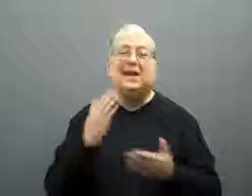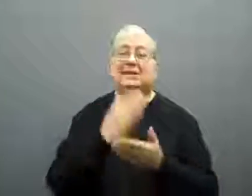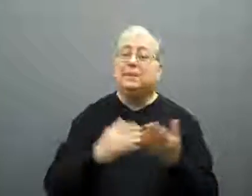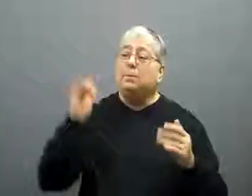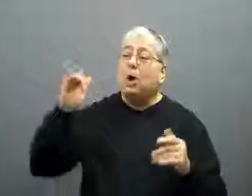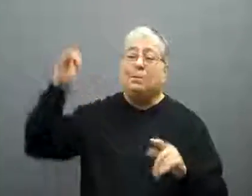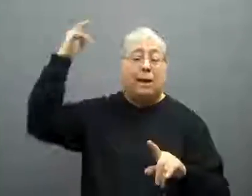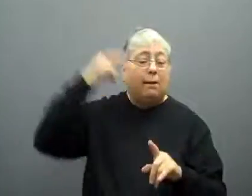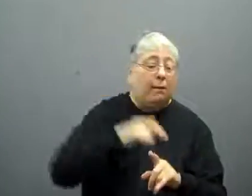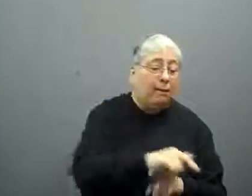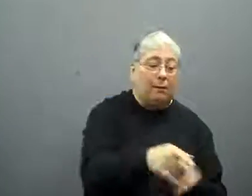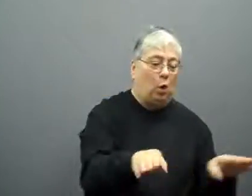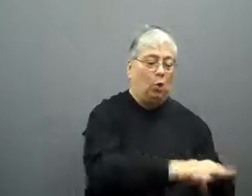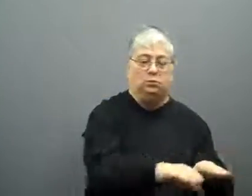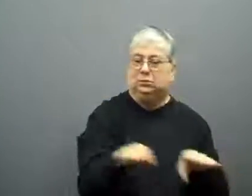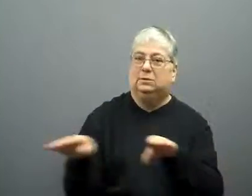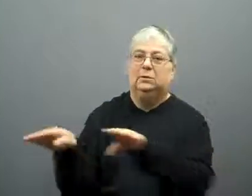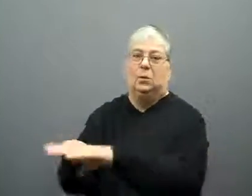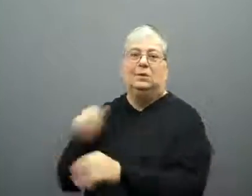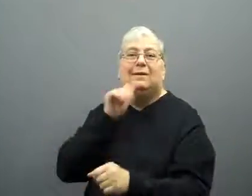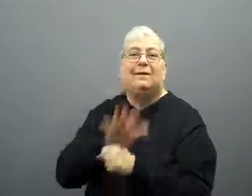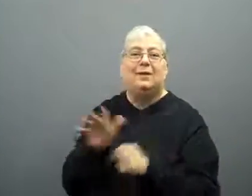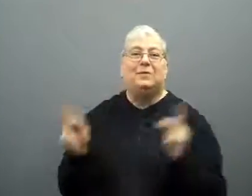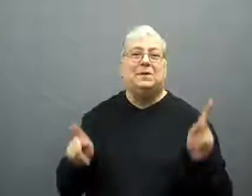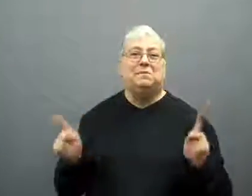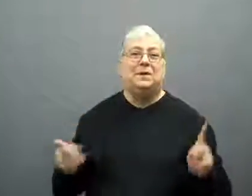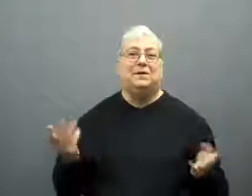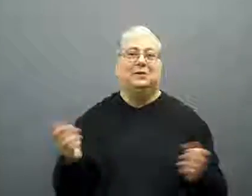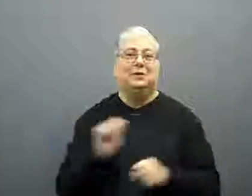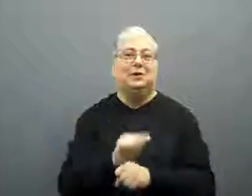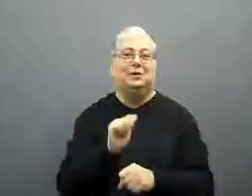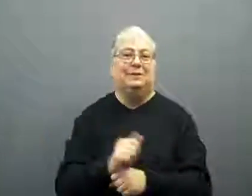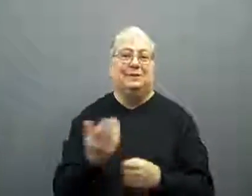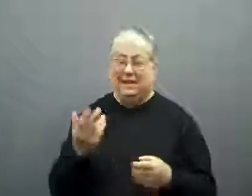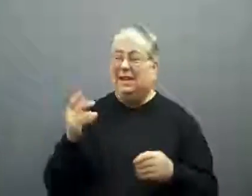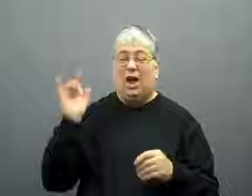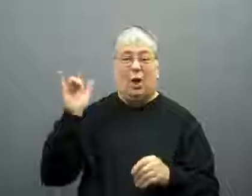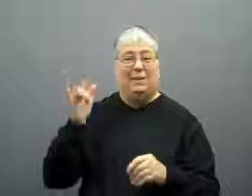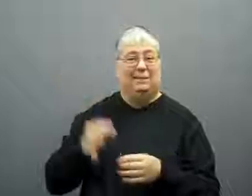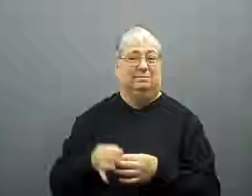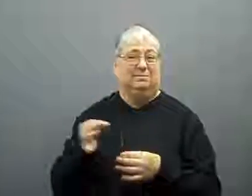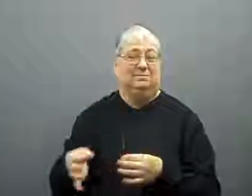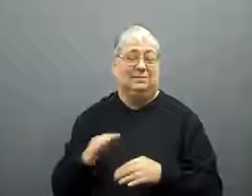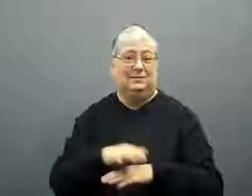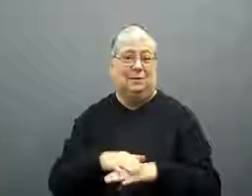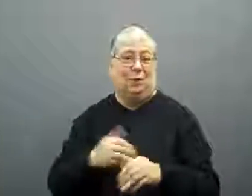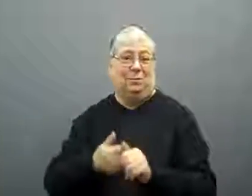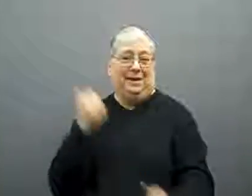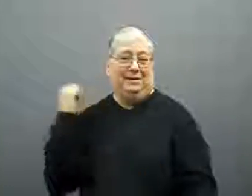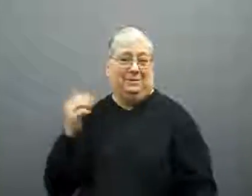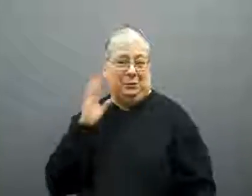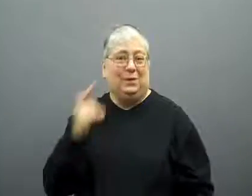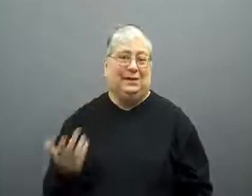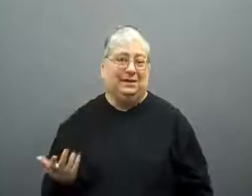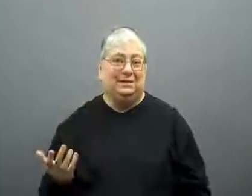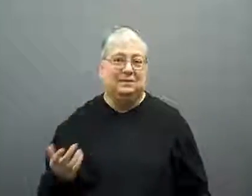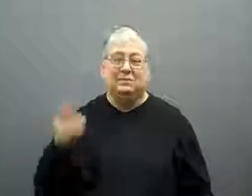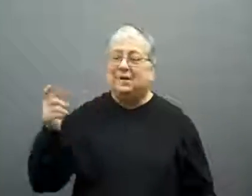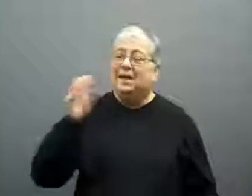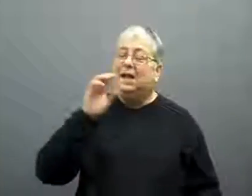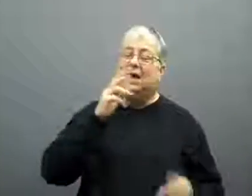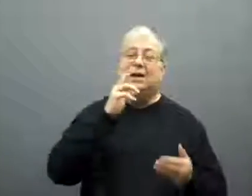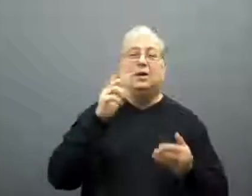Without enough staffing, some runways will be closed.